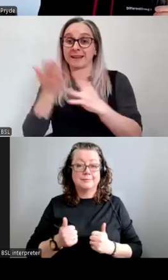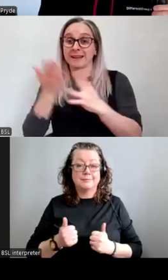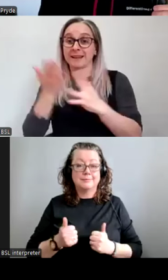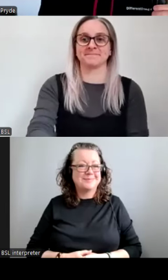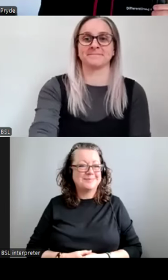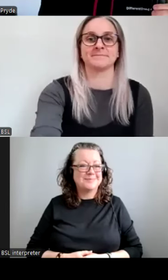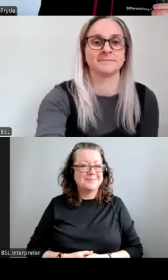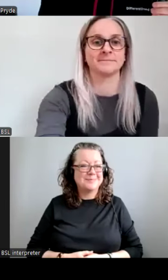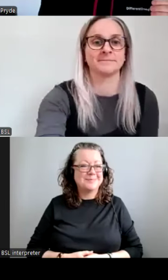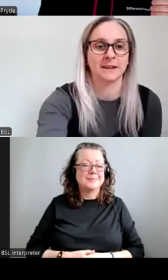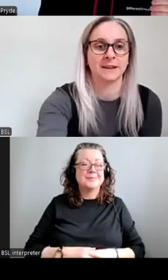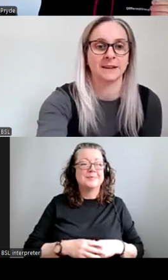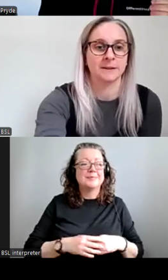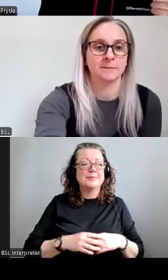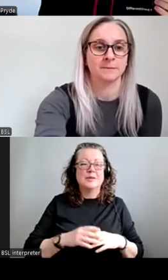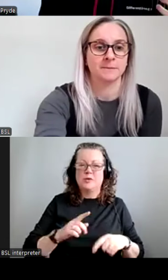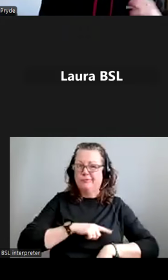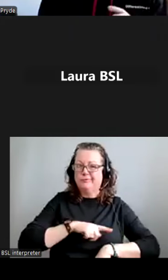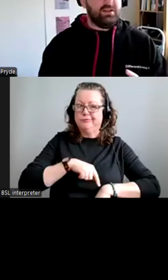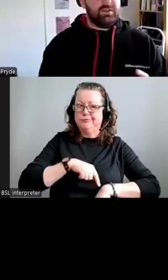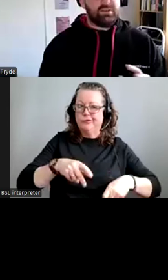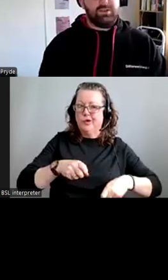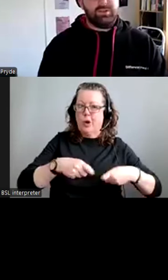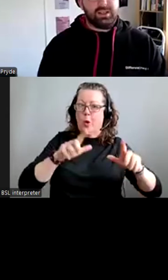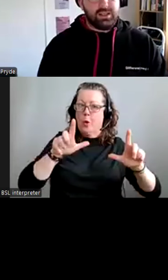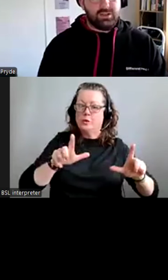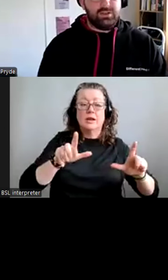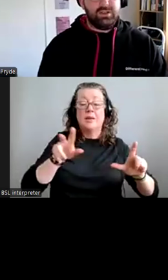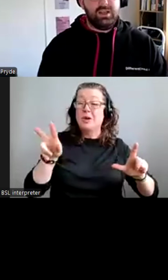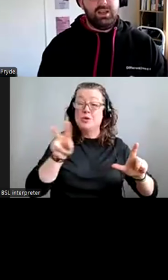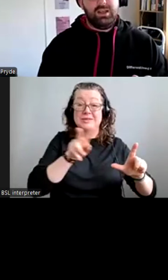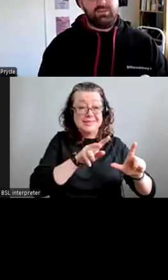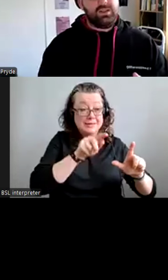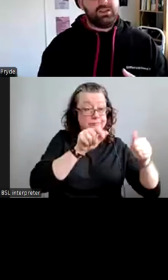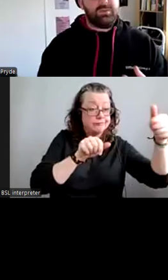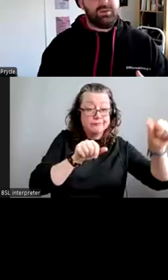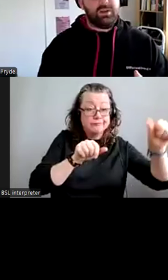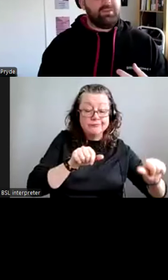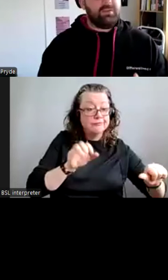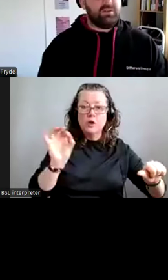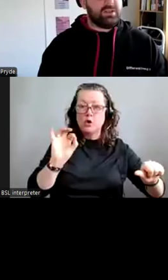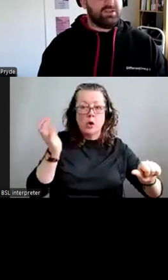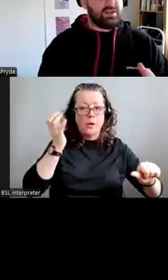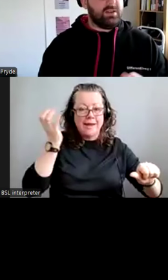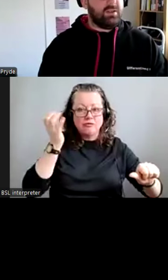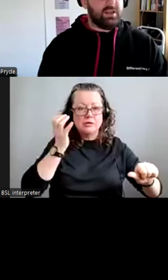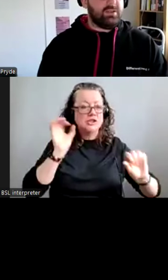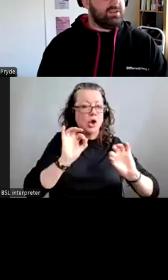When this is finished loading, we'll see that we don't have any errors or contrast issues. Really, this is what we are aiming for is addressing all the issues